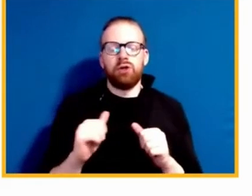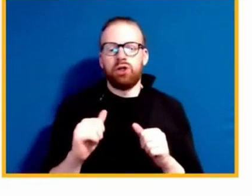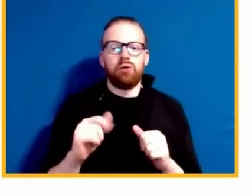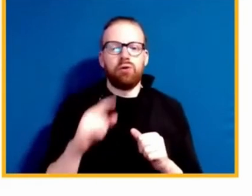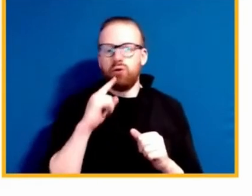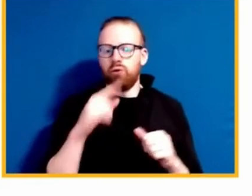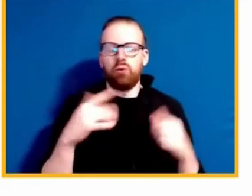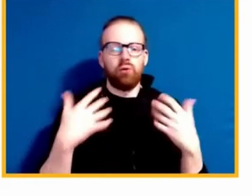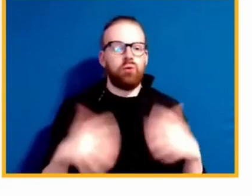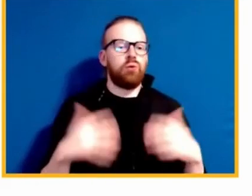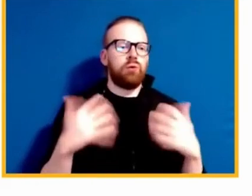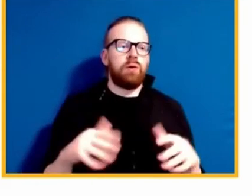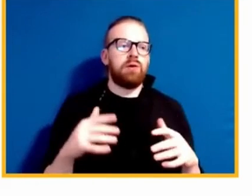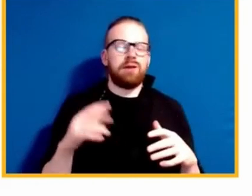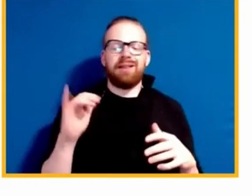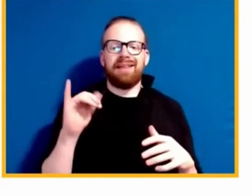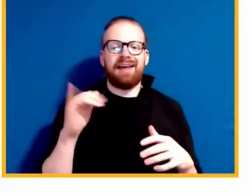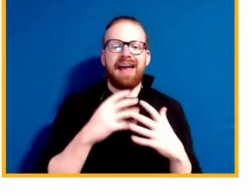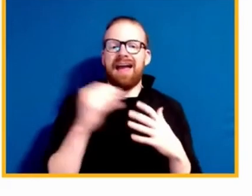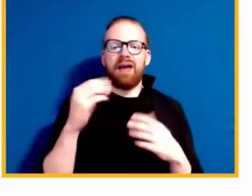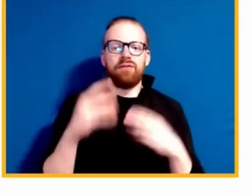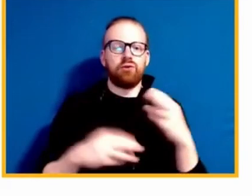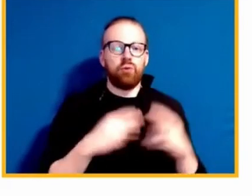absolutely out of the world. I think you'd agree with that, right?